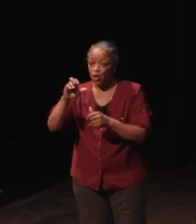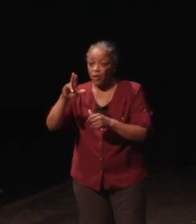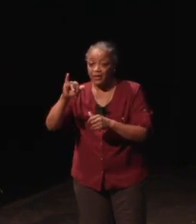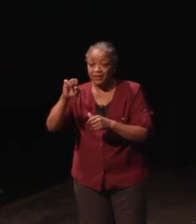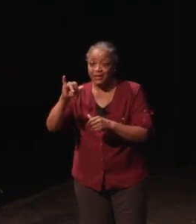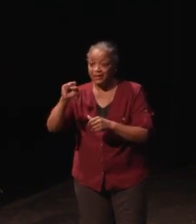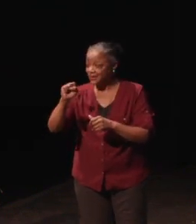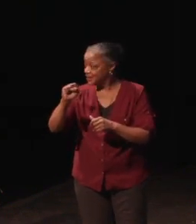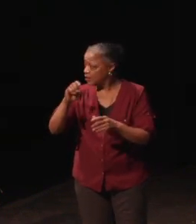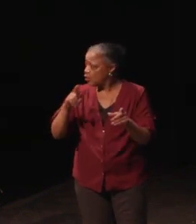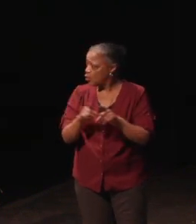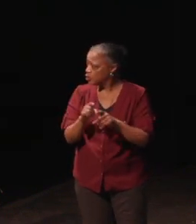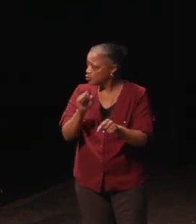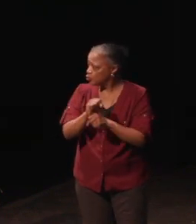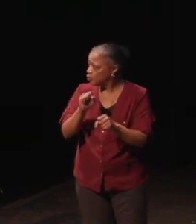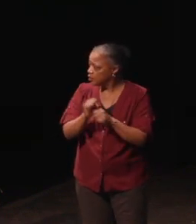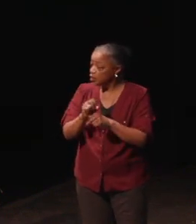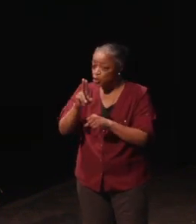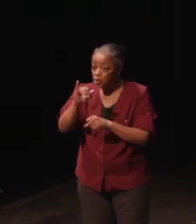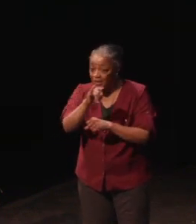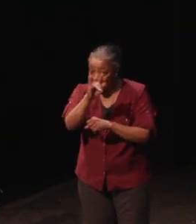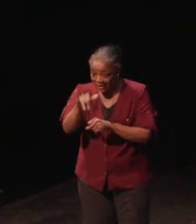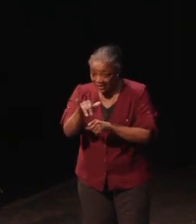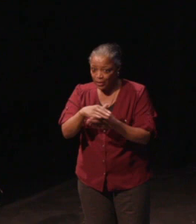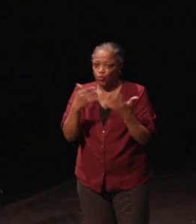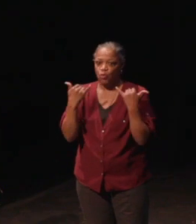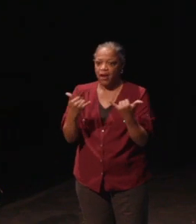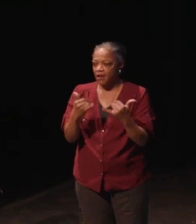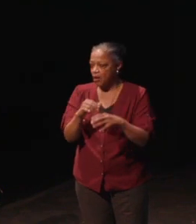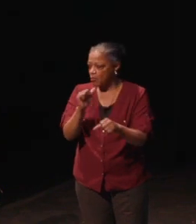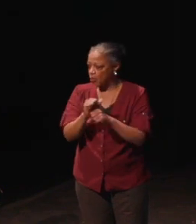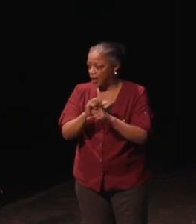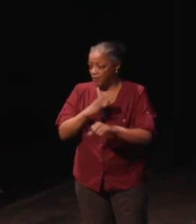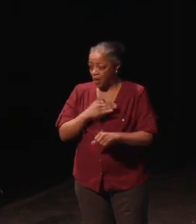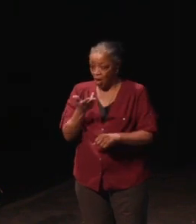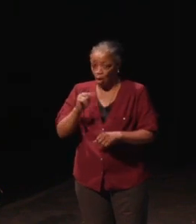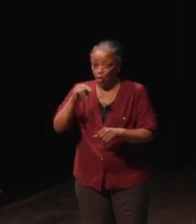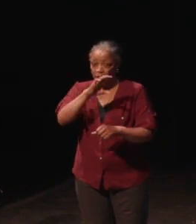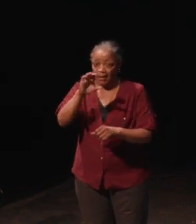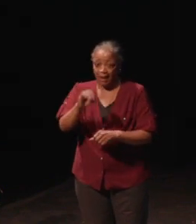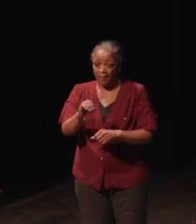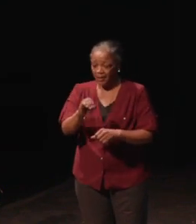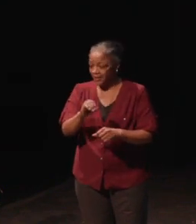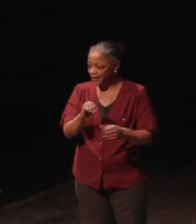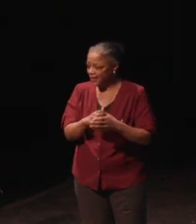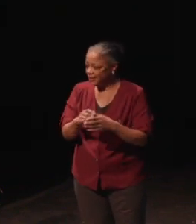I've also worked with Unreal, I've worked with Unity and right now I'm working at my own company which is MetalPop Games.